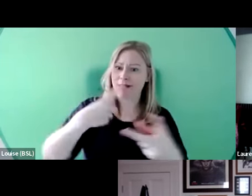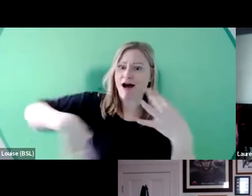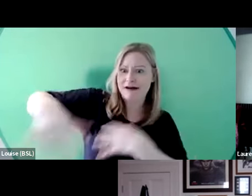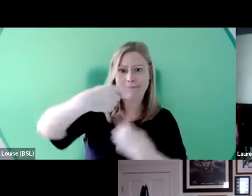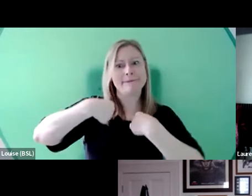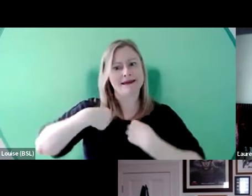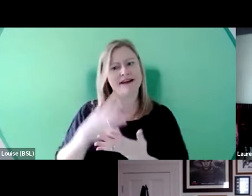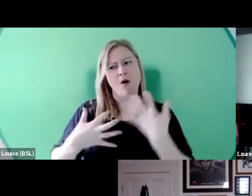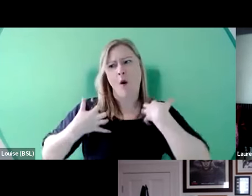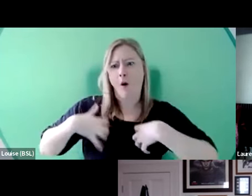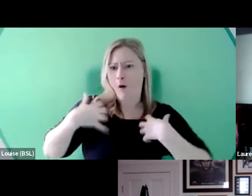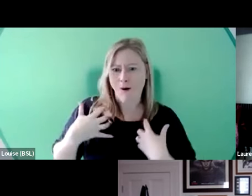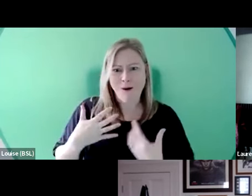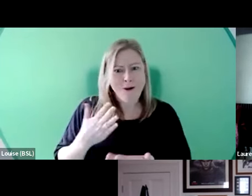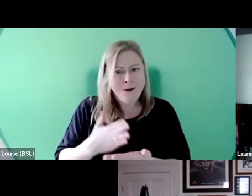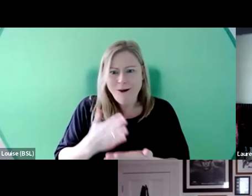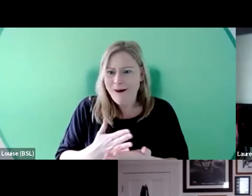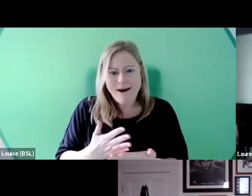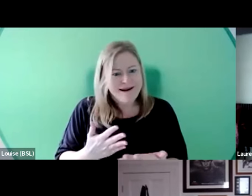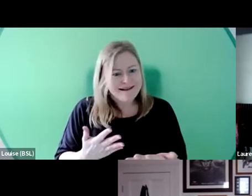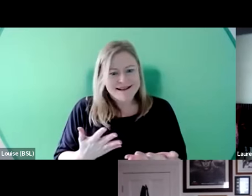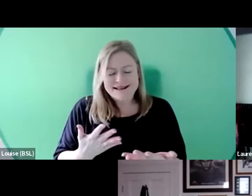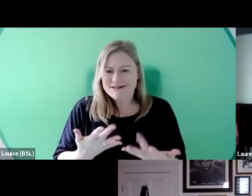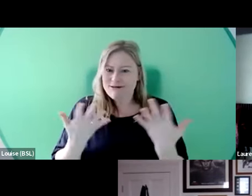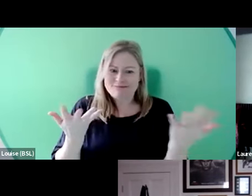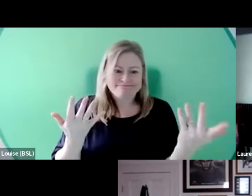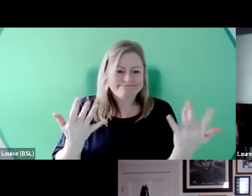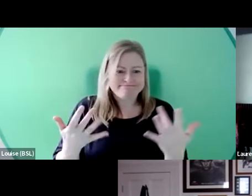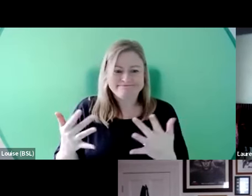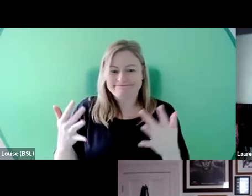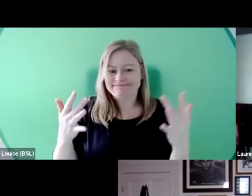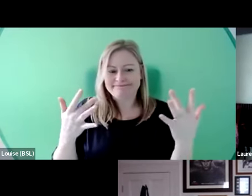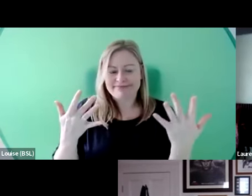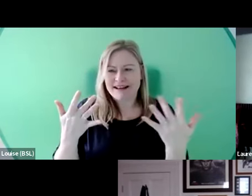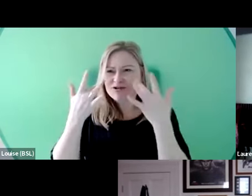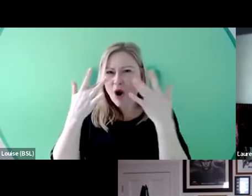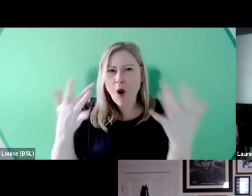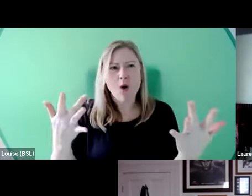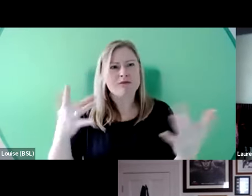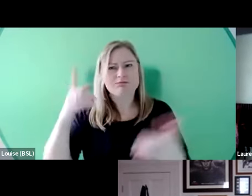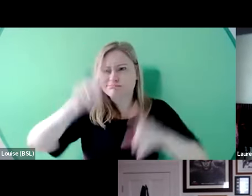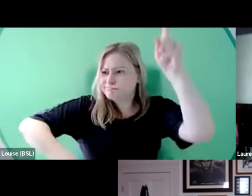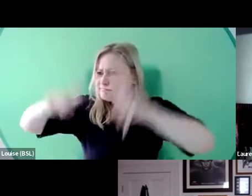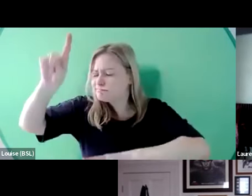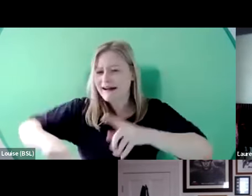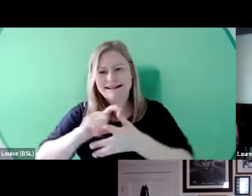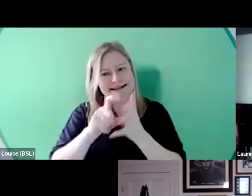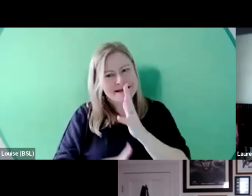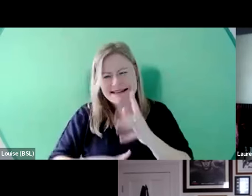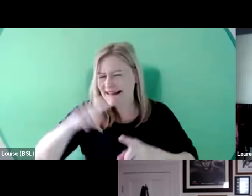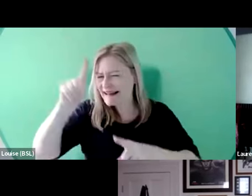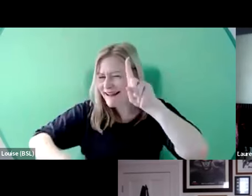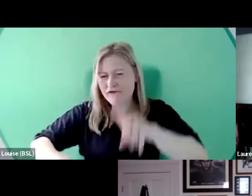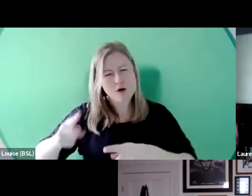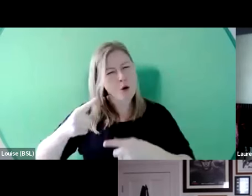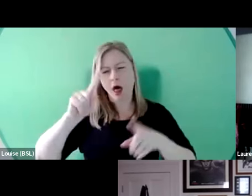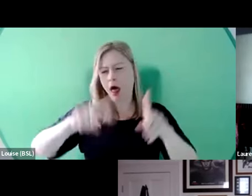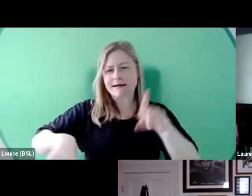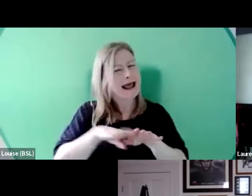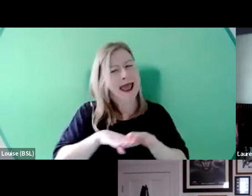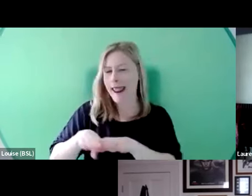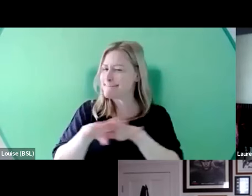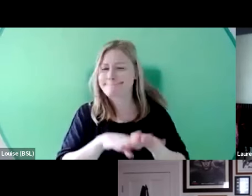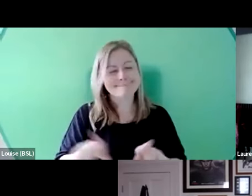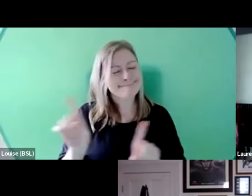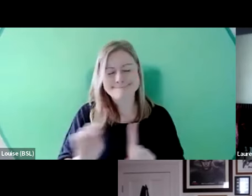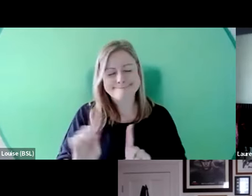exciting to show how different disability is for everybody. But also have it just as